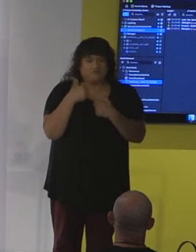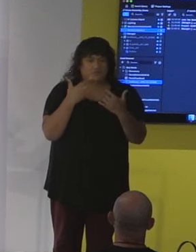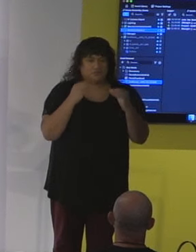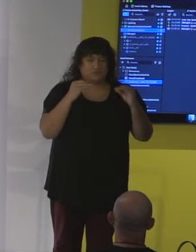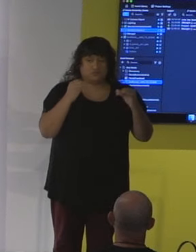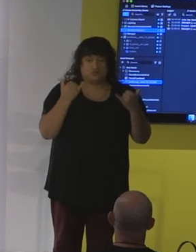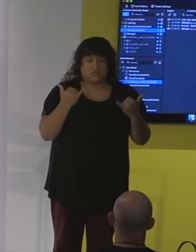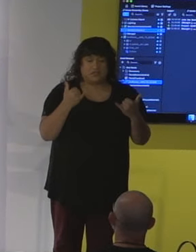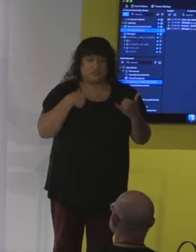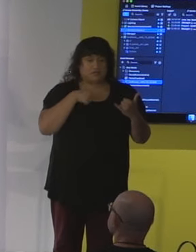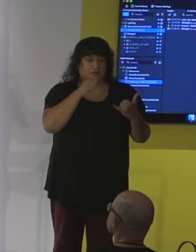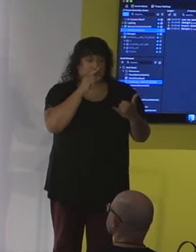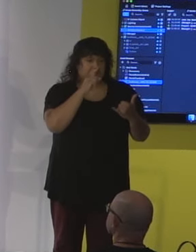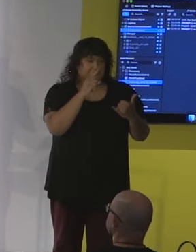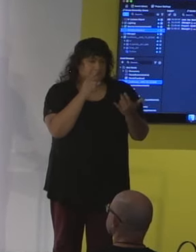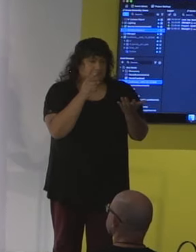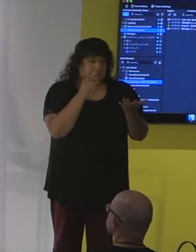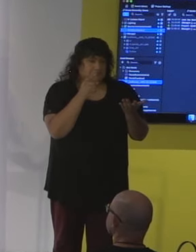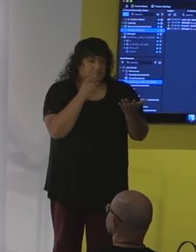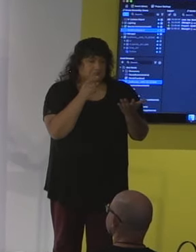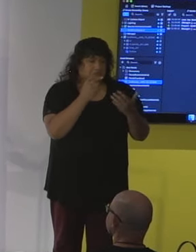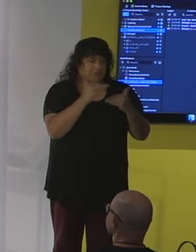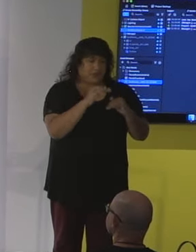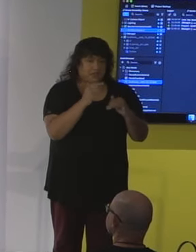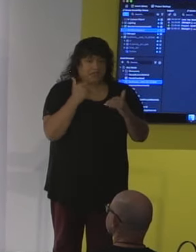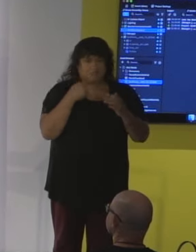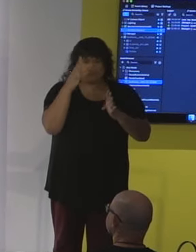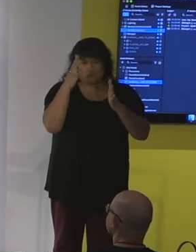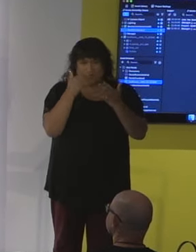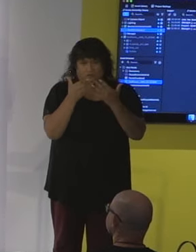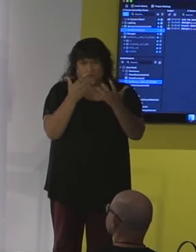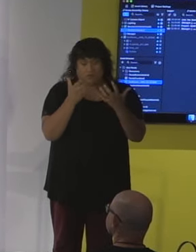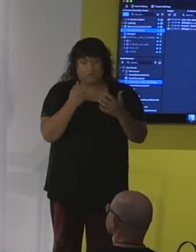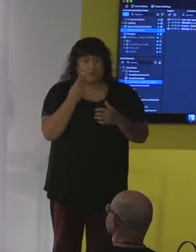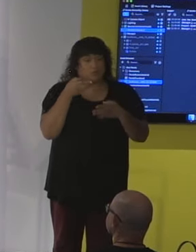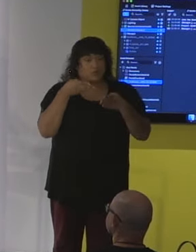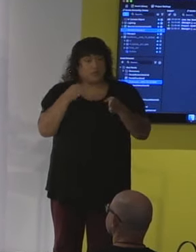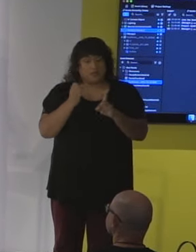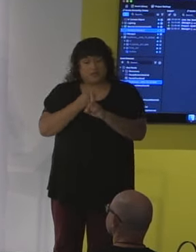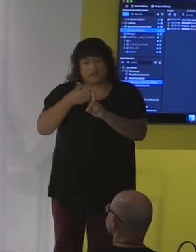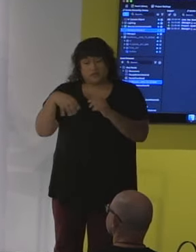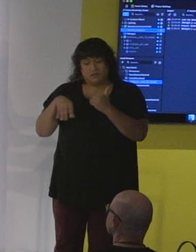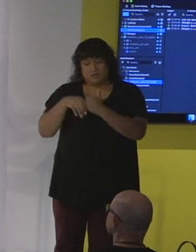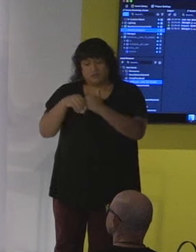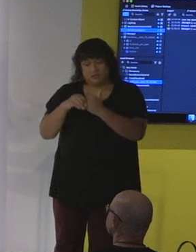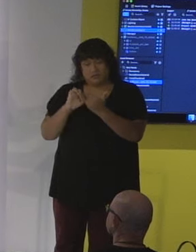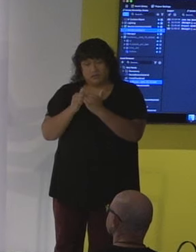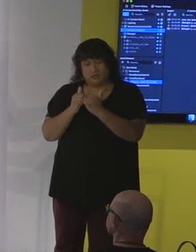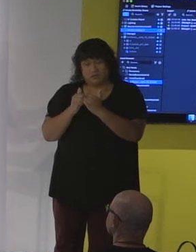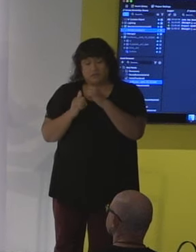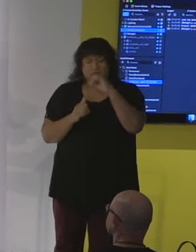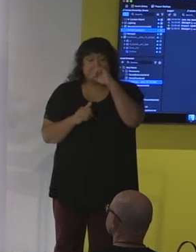So, you can really create whatever you want. One of the ways that you could expand on this is by maybe for practice,